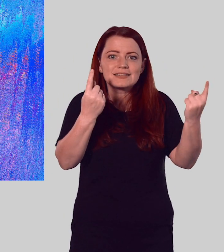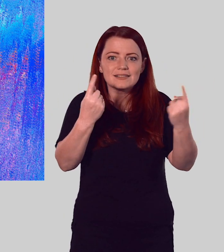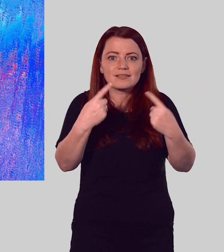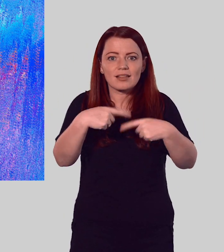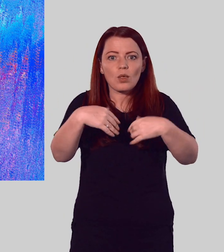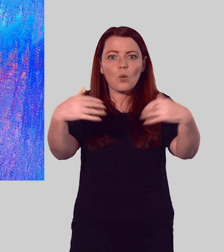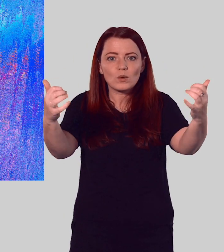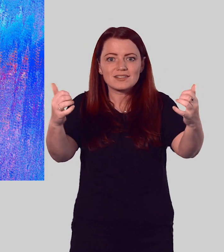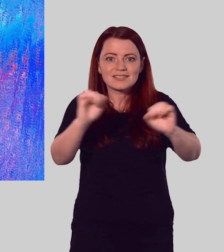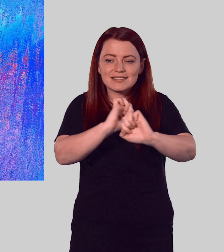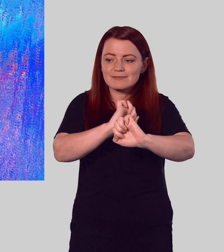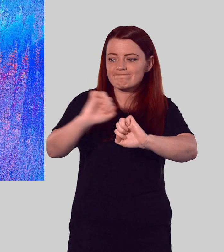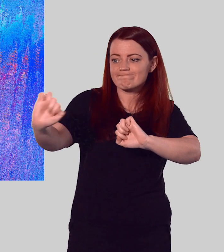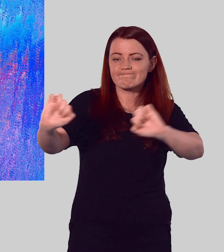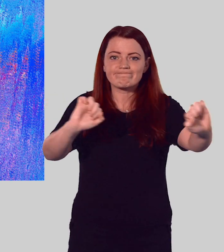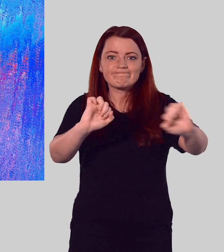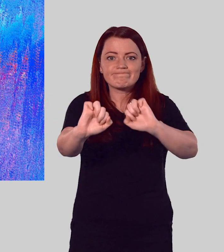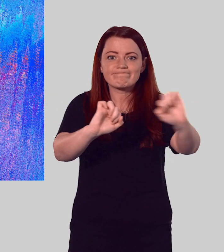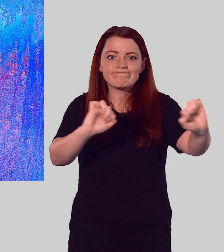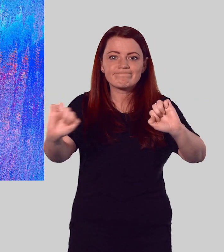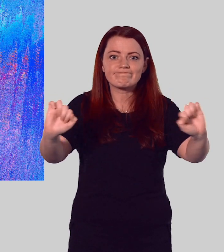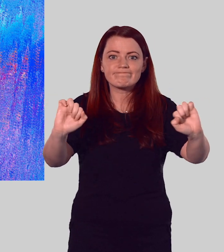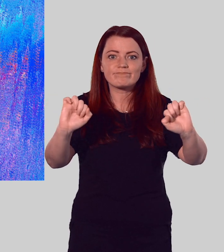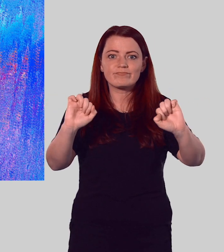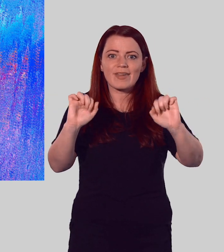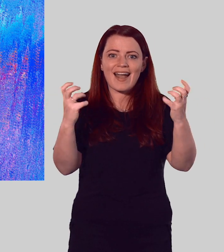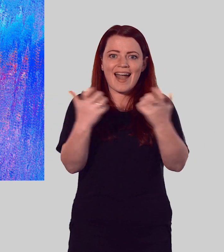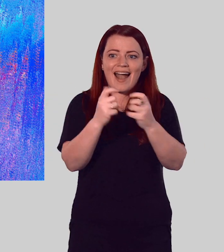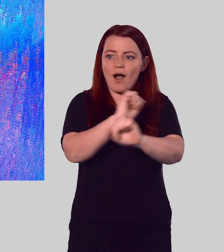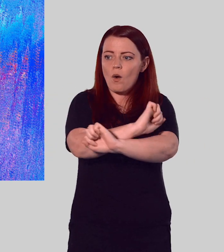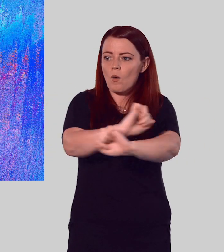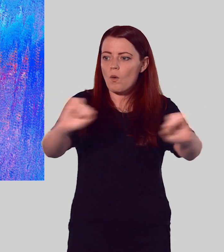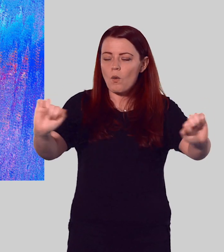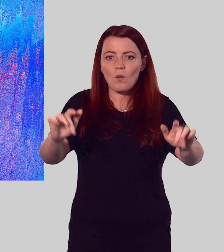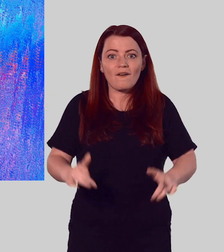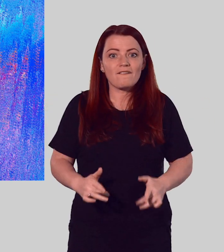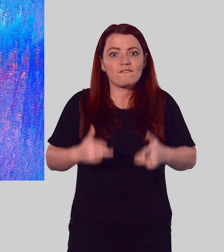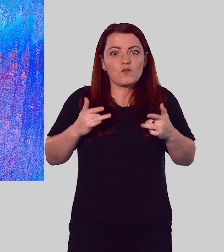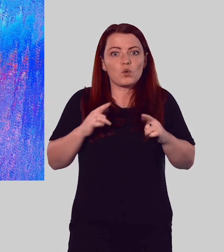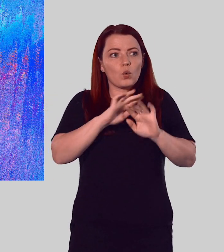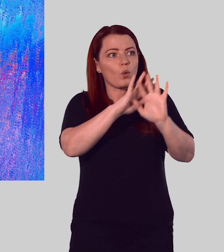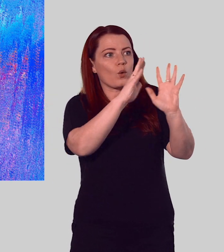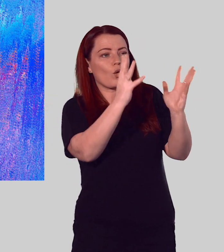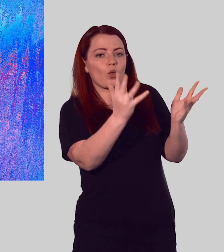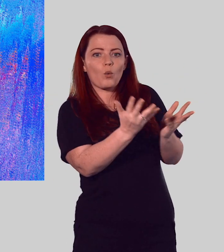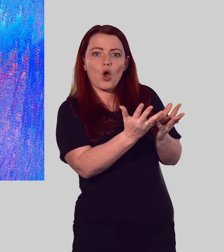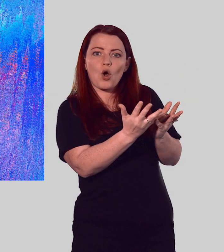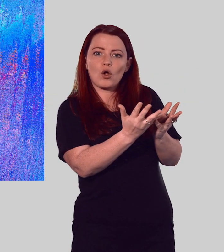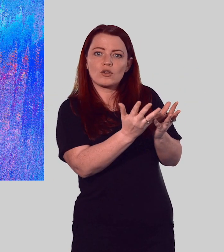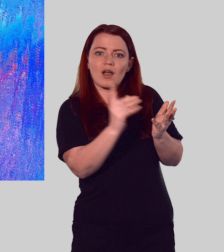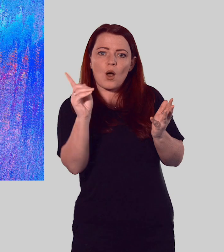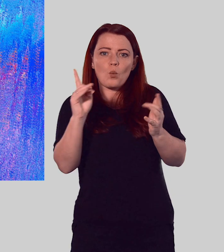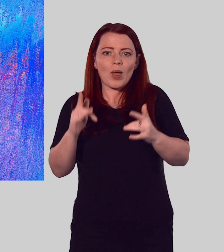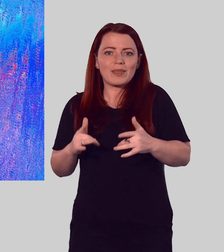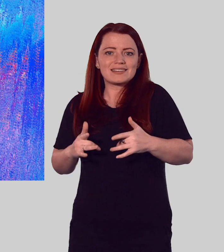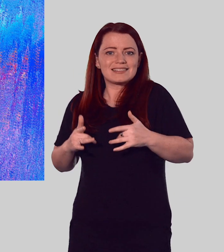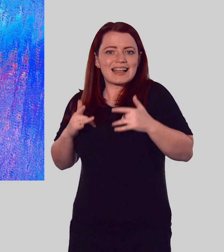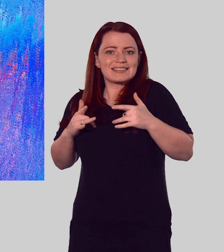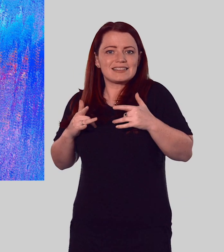entirely, how they perceive the world and what the senses can be utilized to